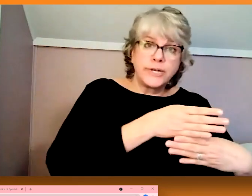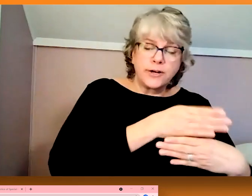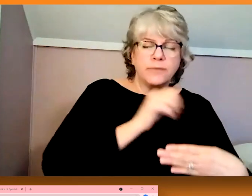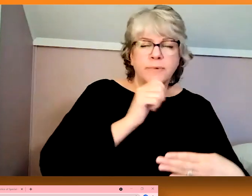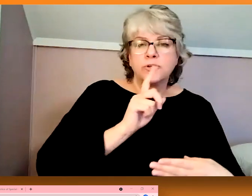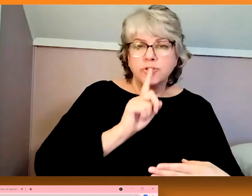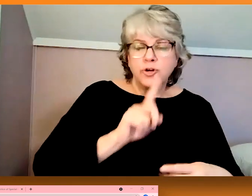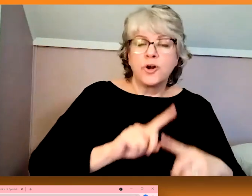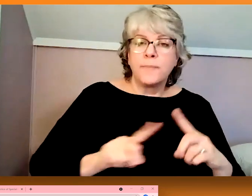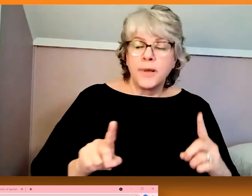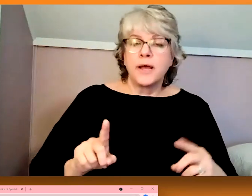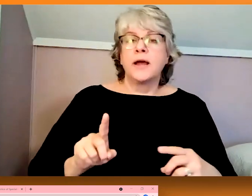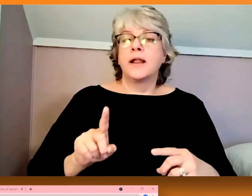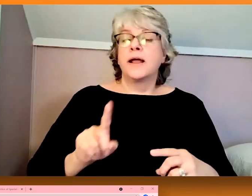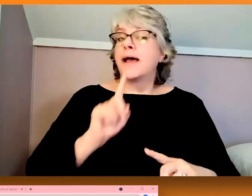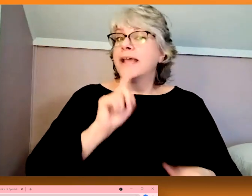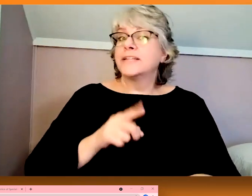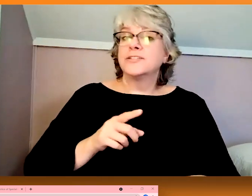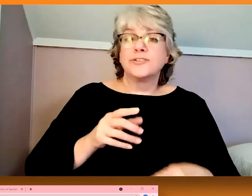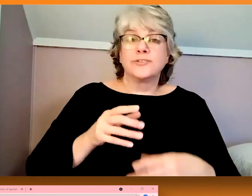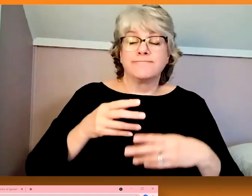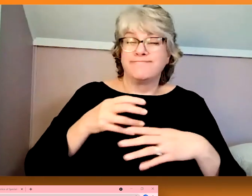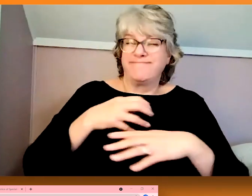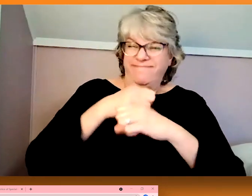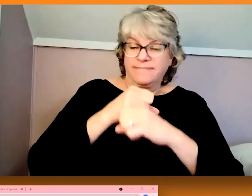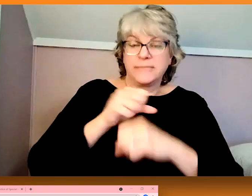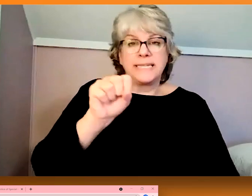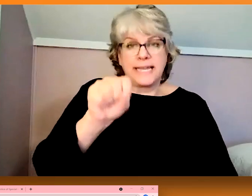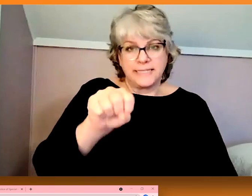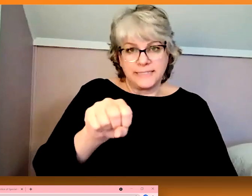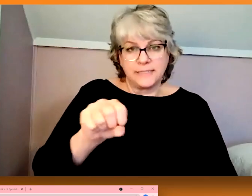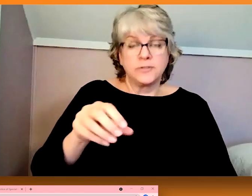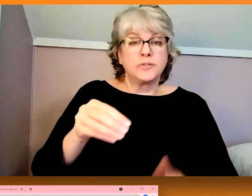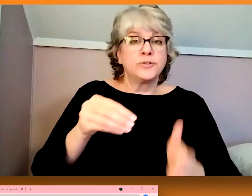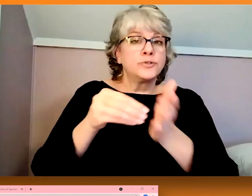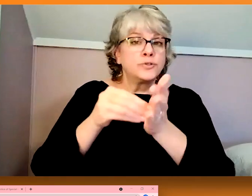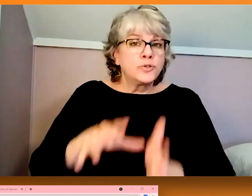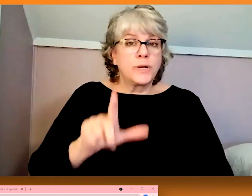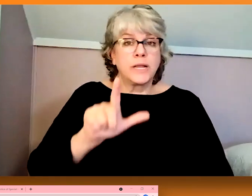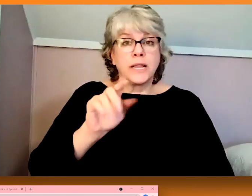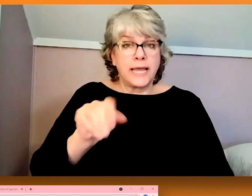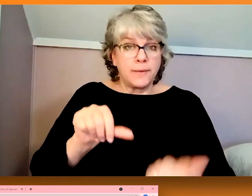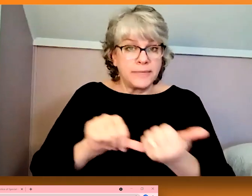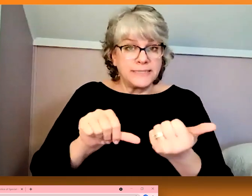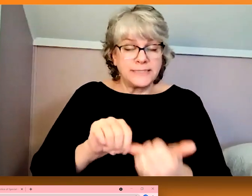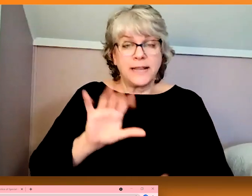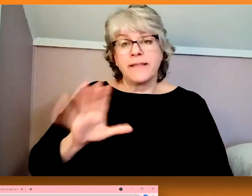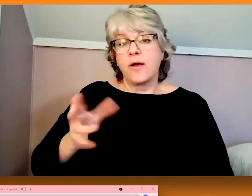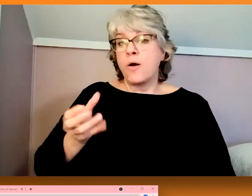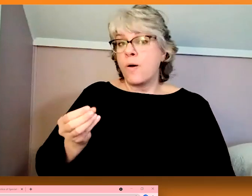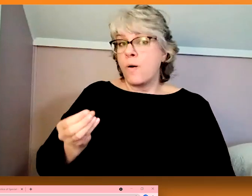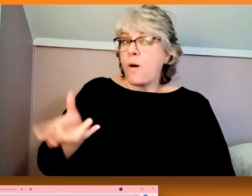yes, students or lab assistants could do the search on their own account